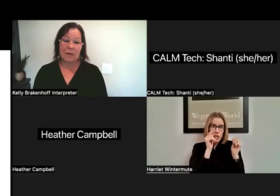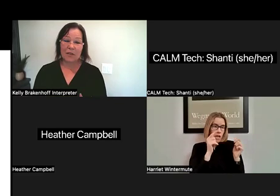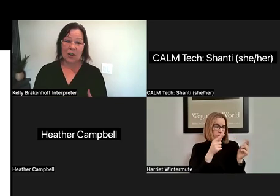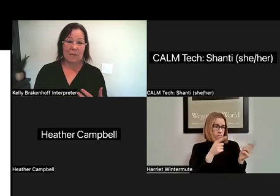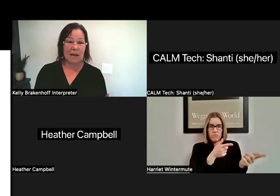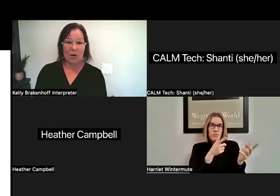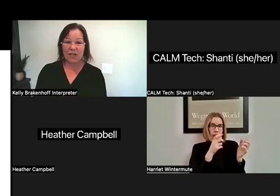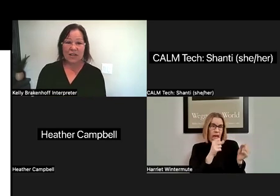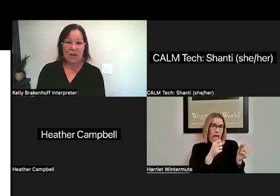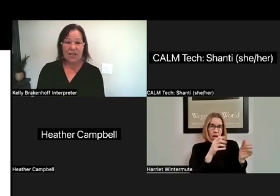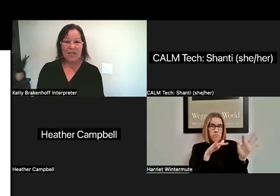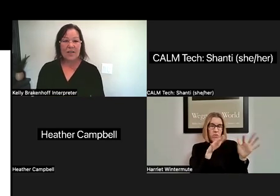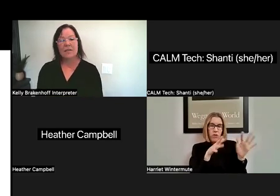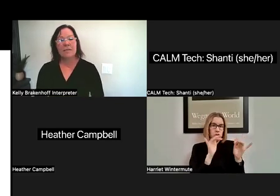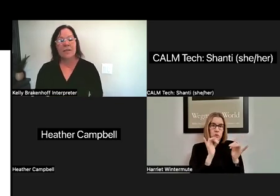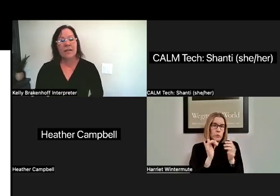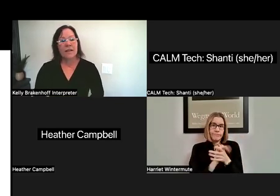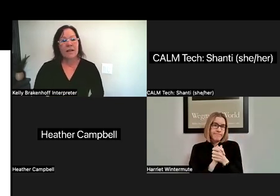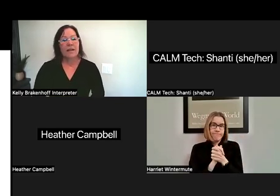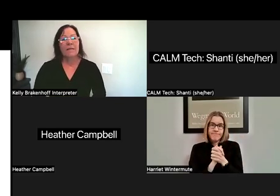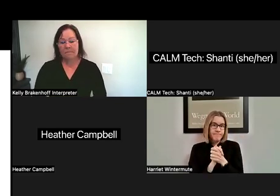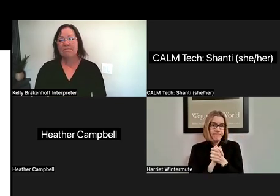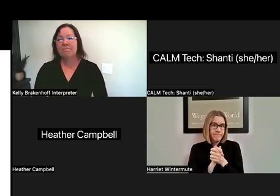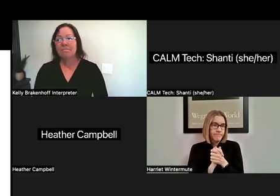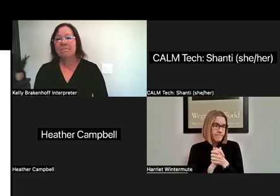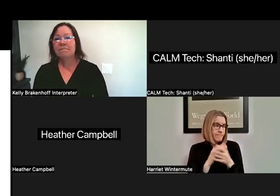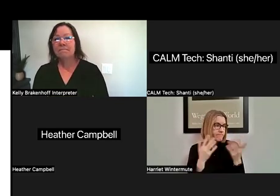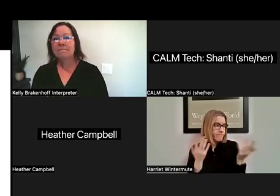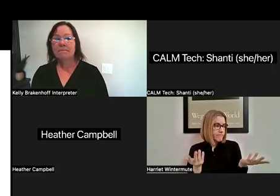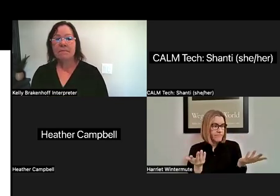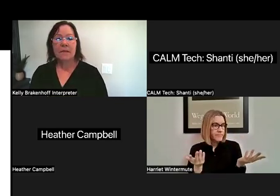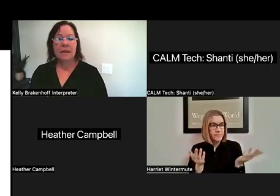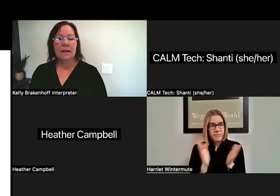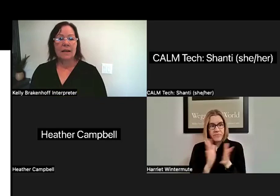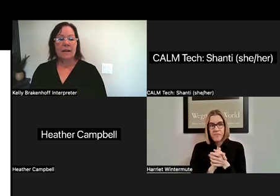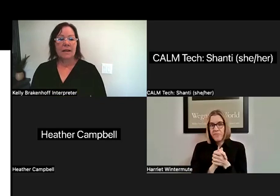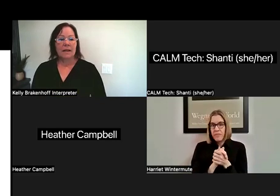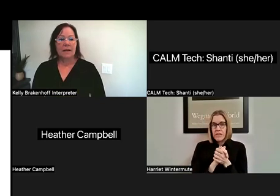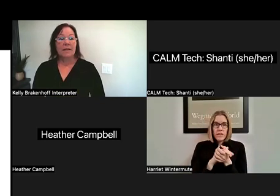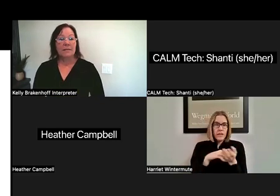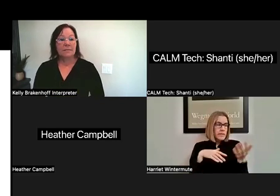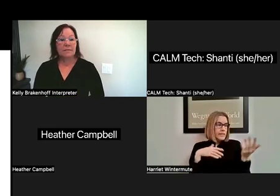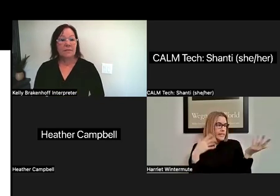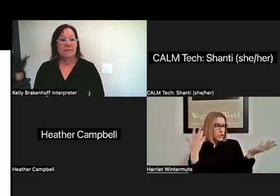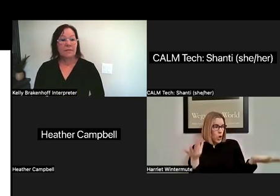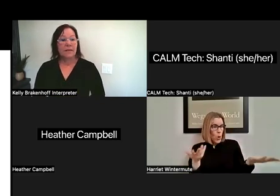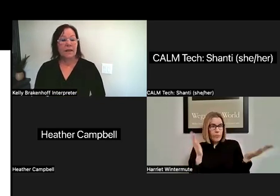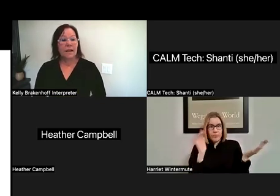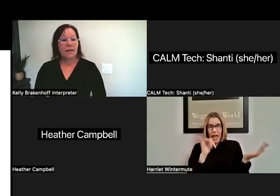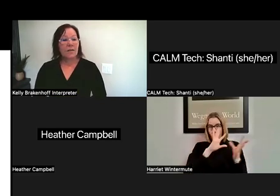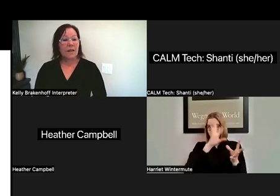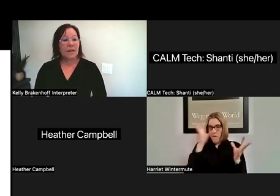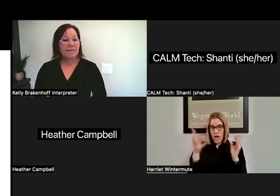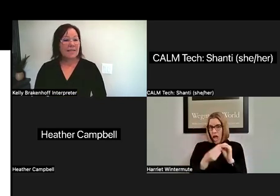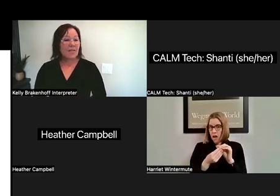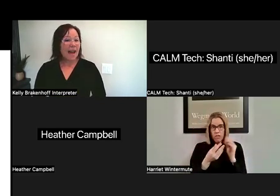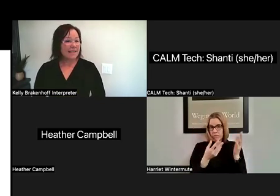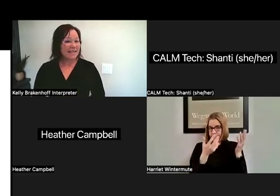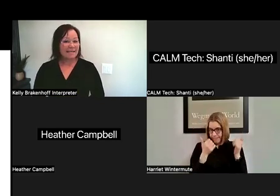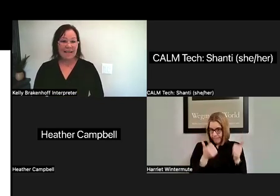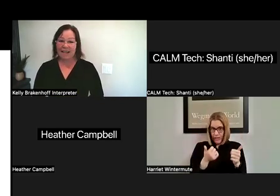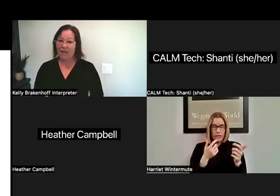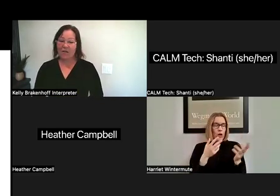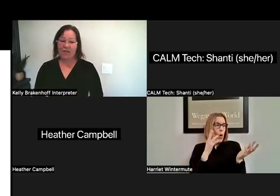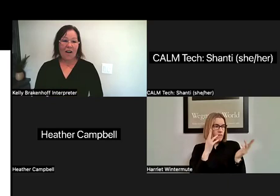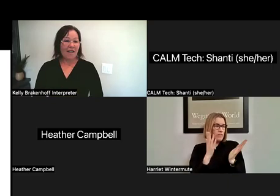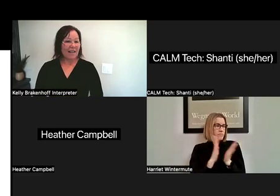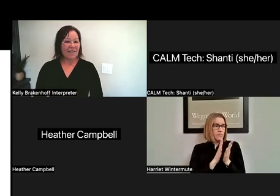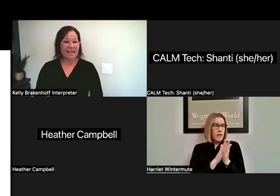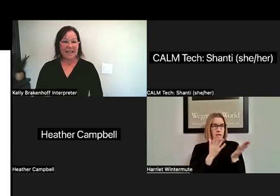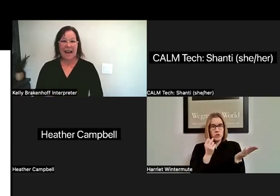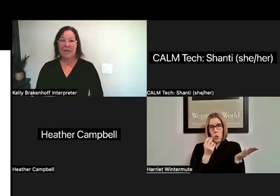prefer to be a more visual learner. So that's overall everything that we